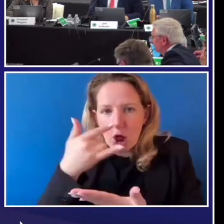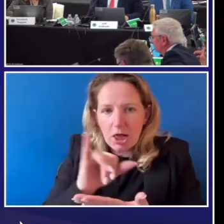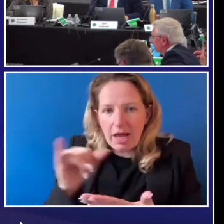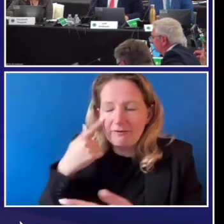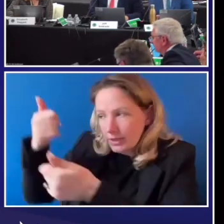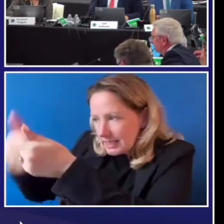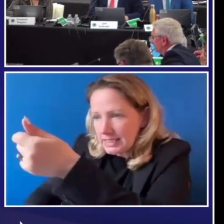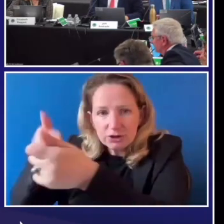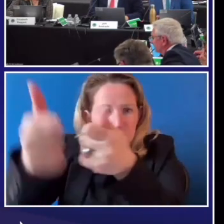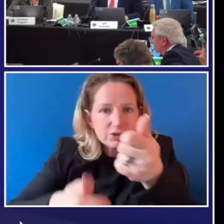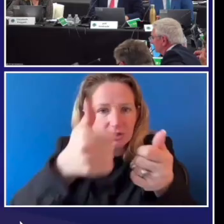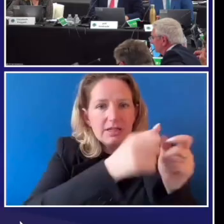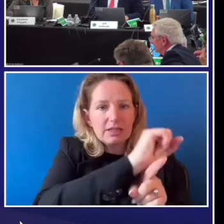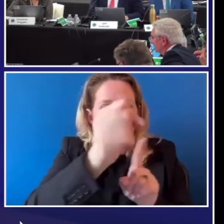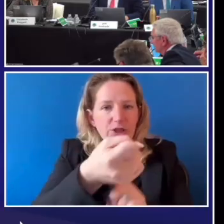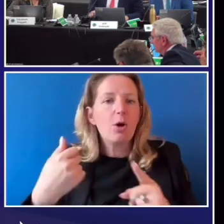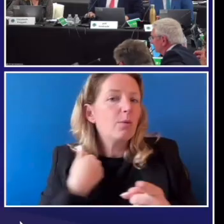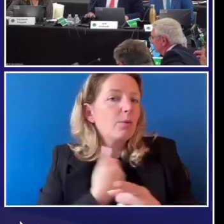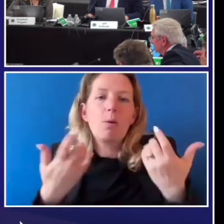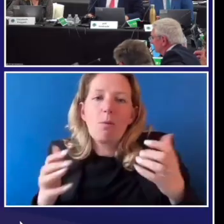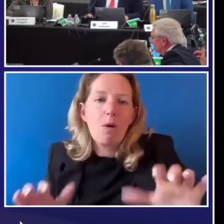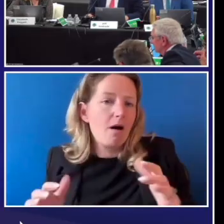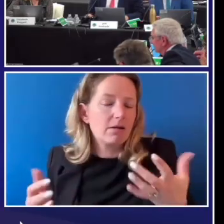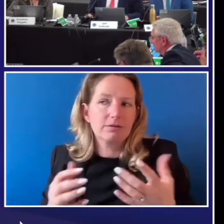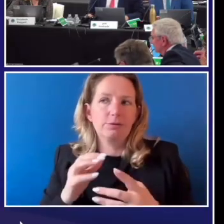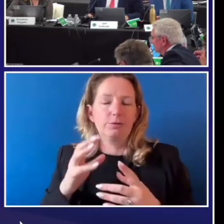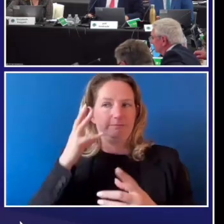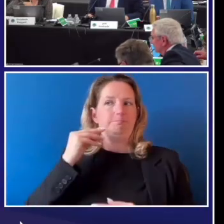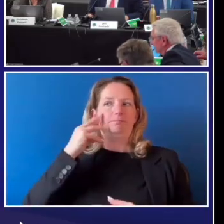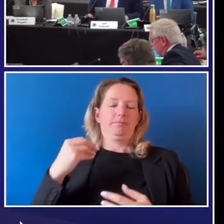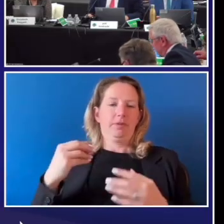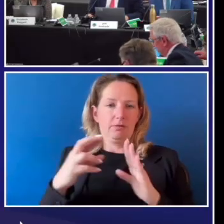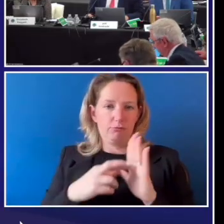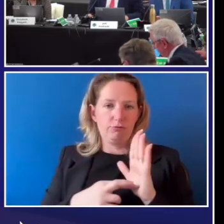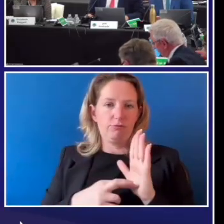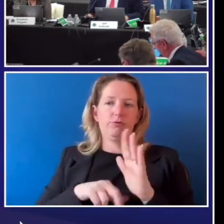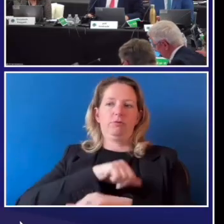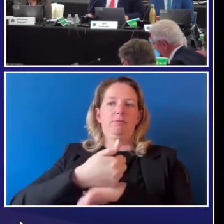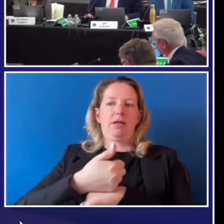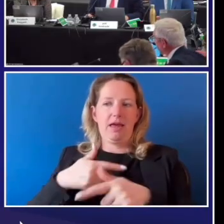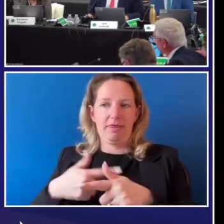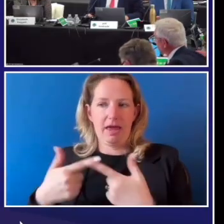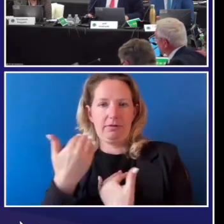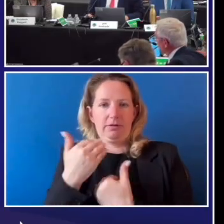we don't regulate ourselves into a corner or basically create something that really constrains what we can and can't look at.